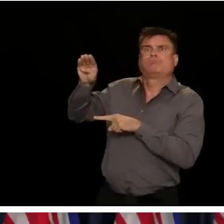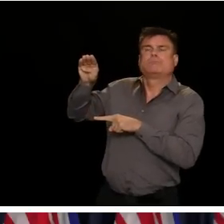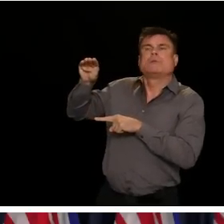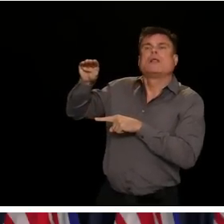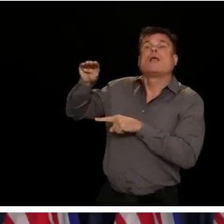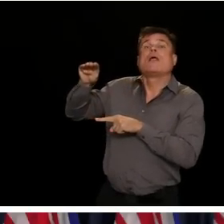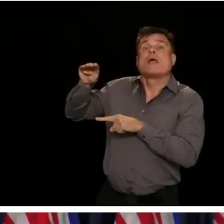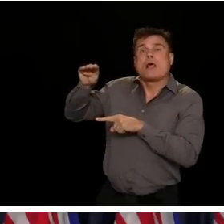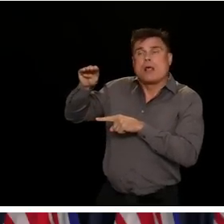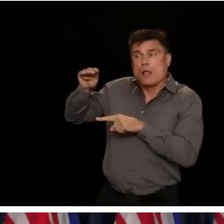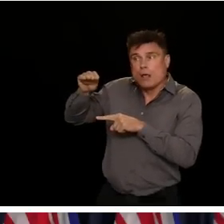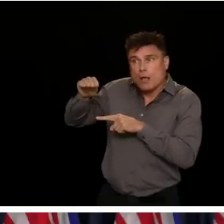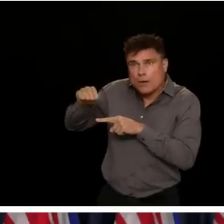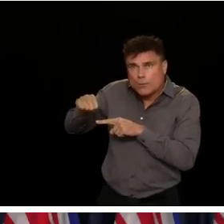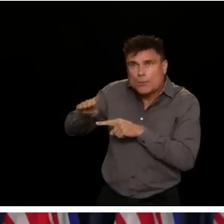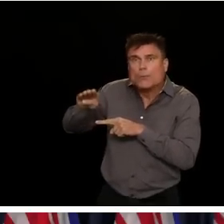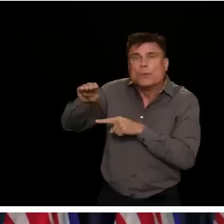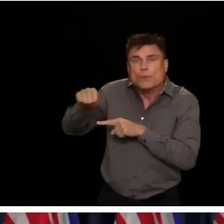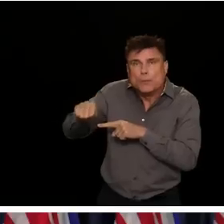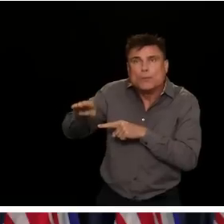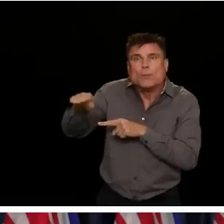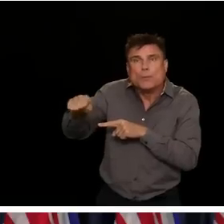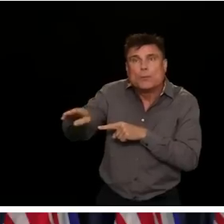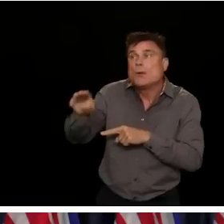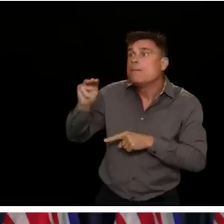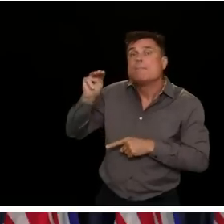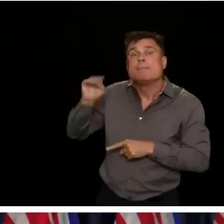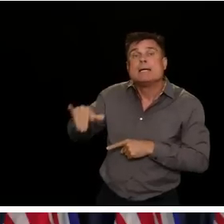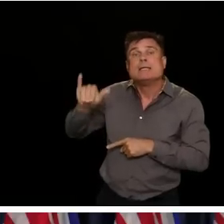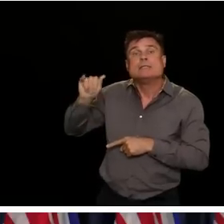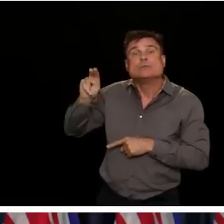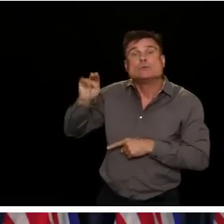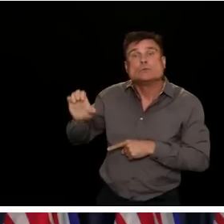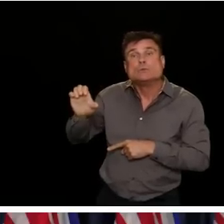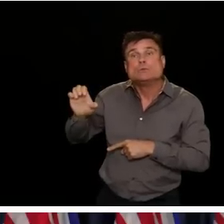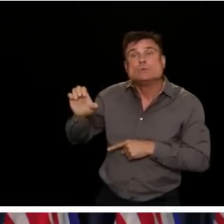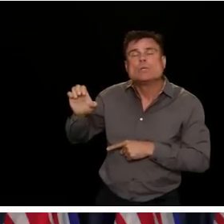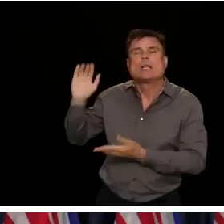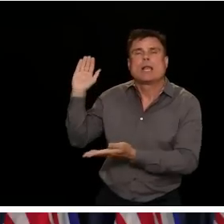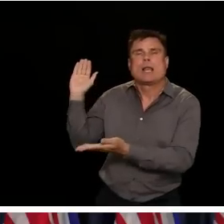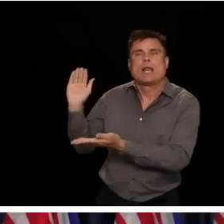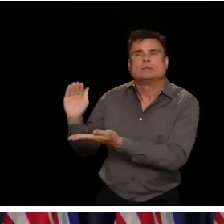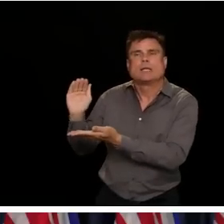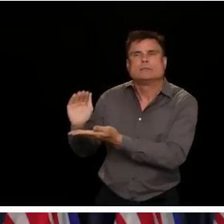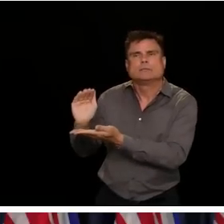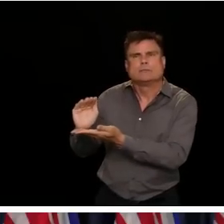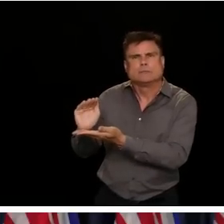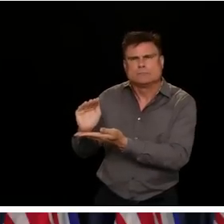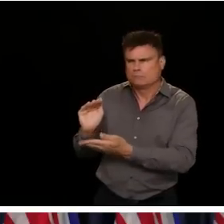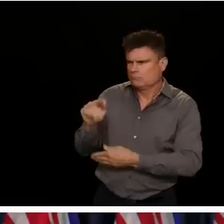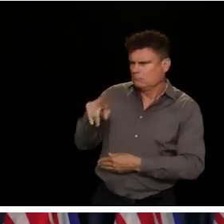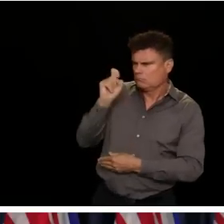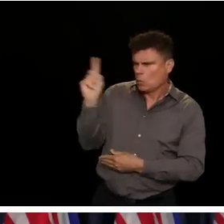those cases have gone down dramatically and I have said many times that is one of the